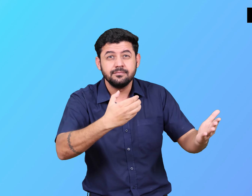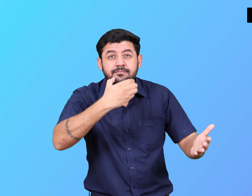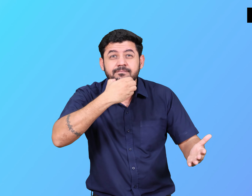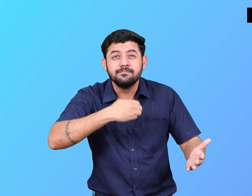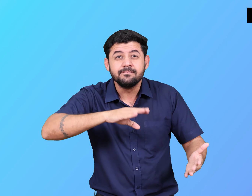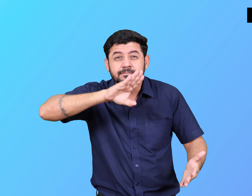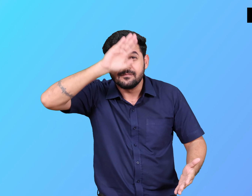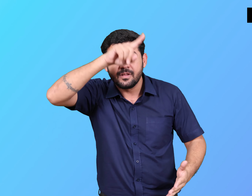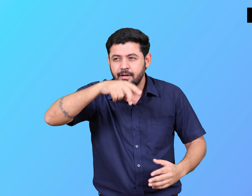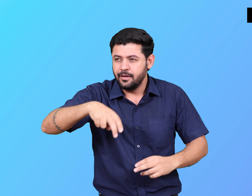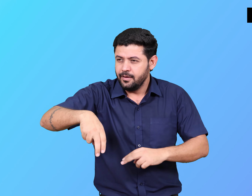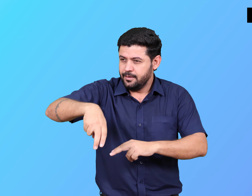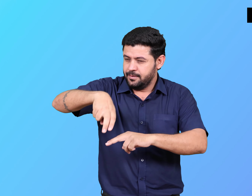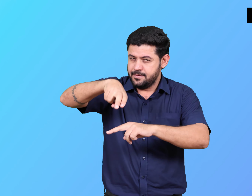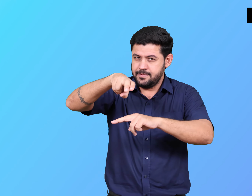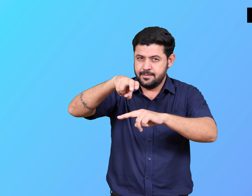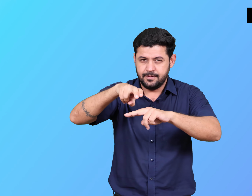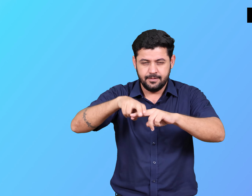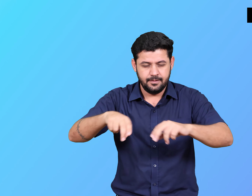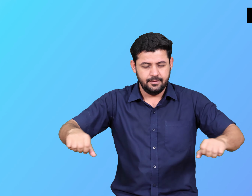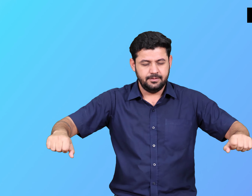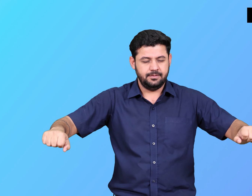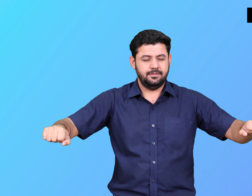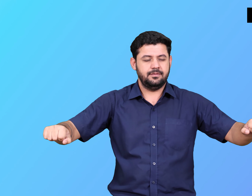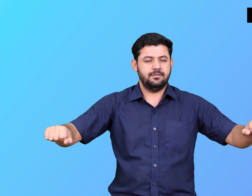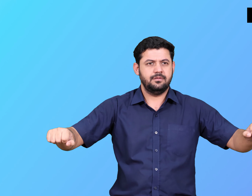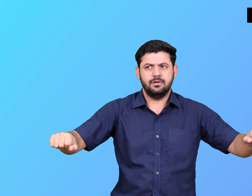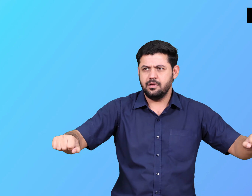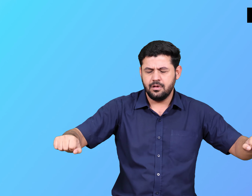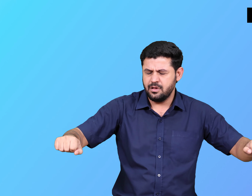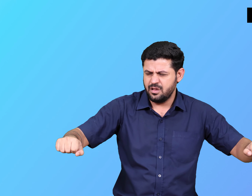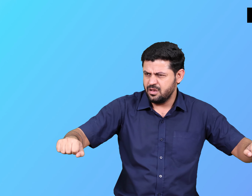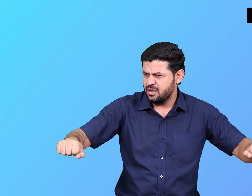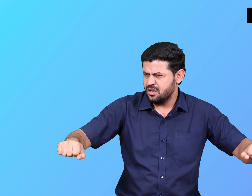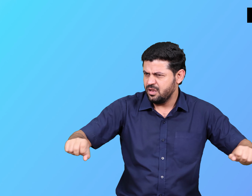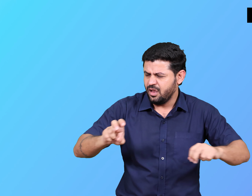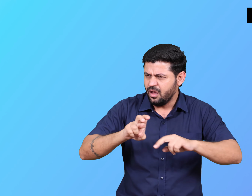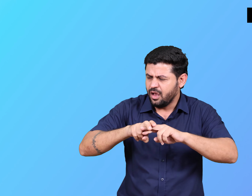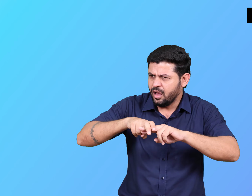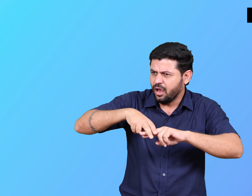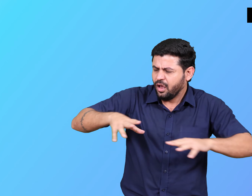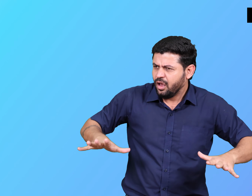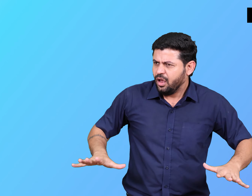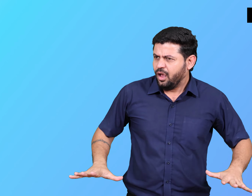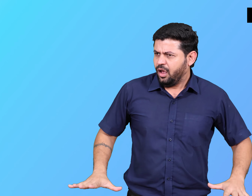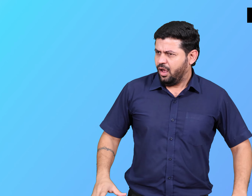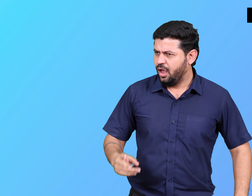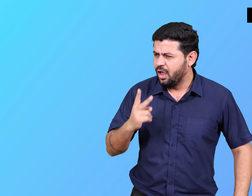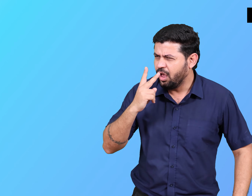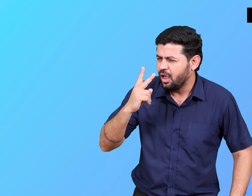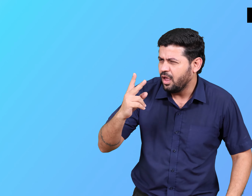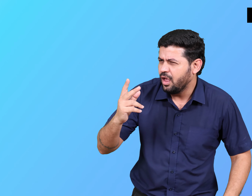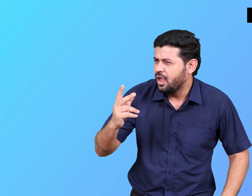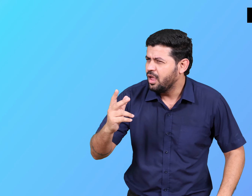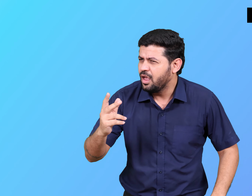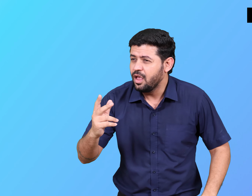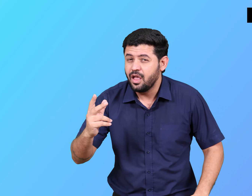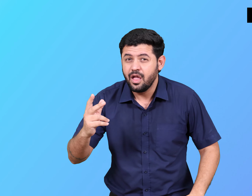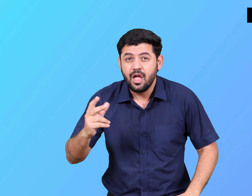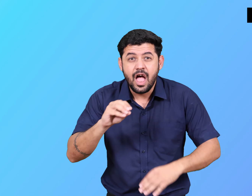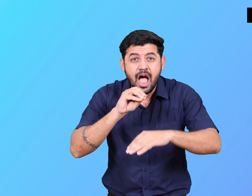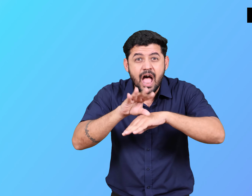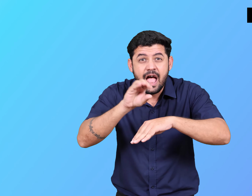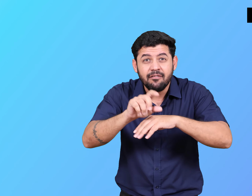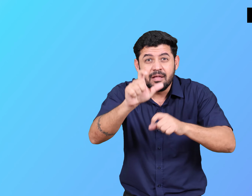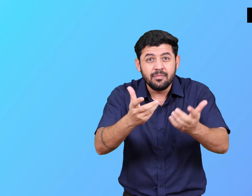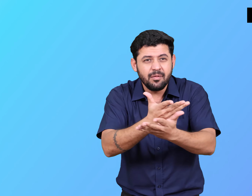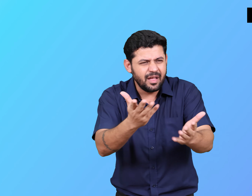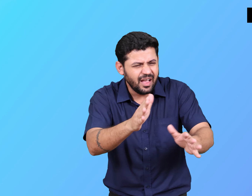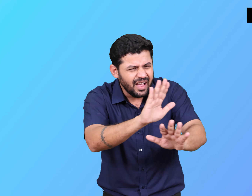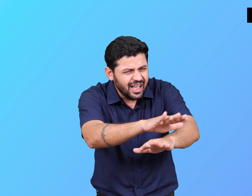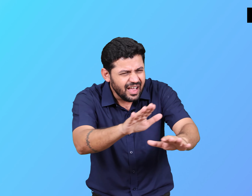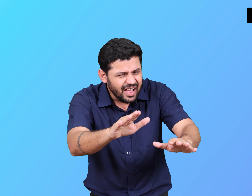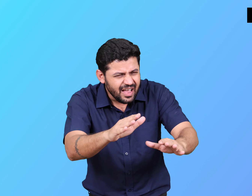Then King Nebuchadnezzar jumped to his feet. He was very surprised, and he asked his advisers,